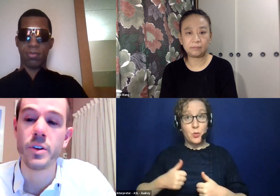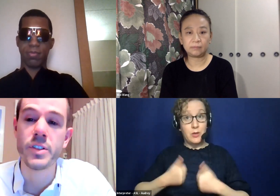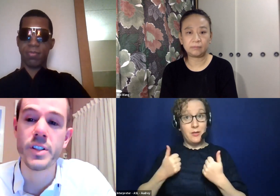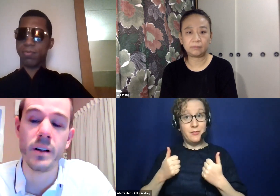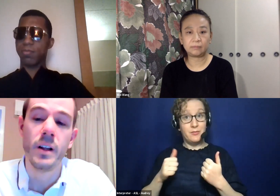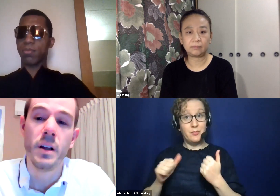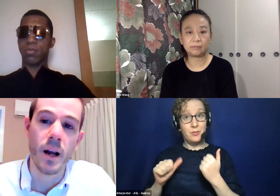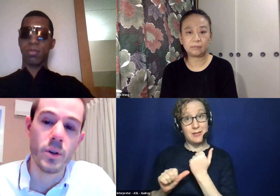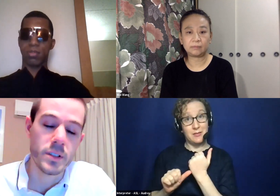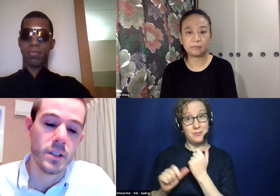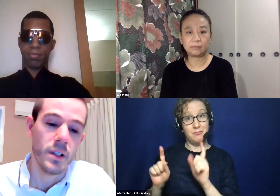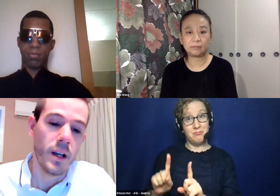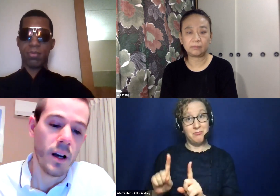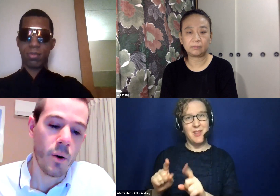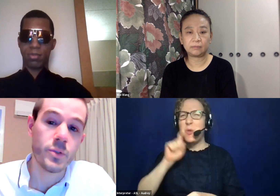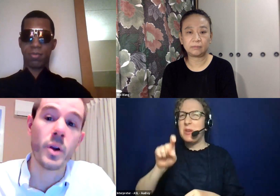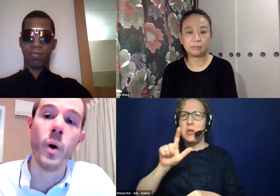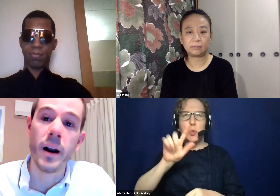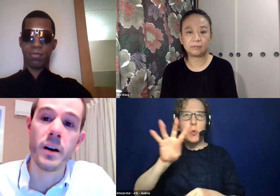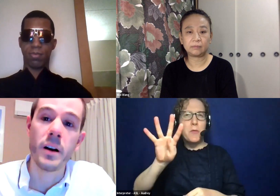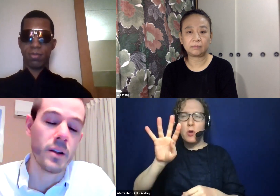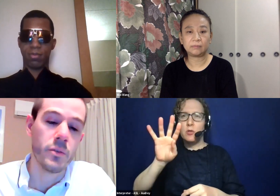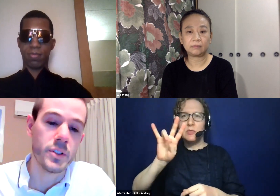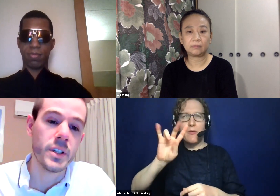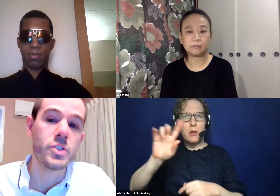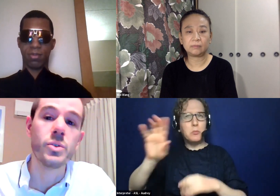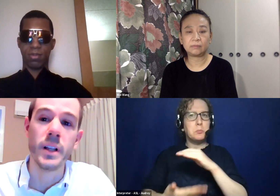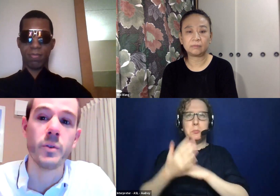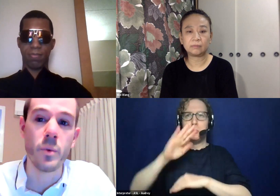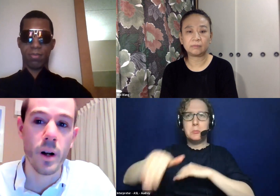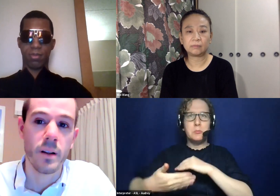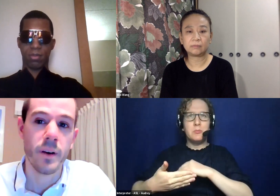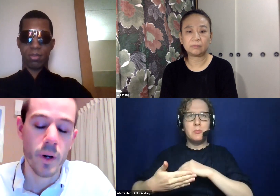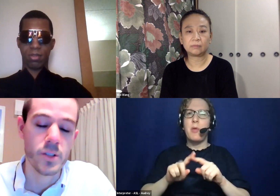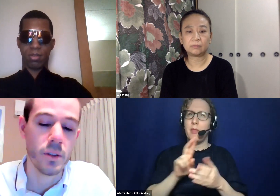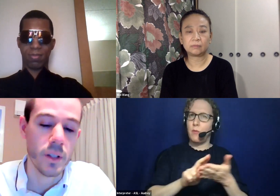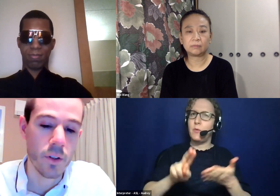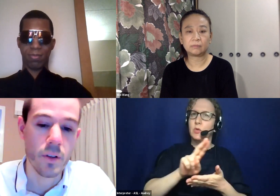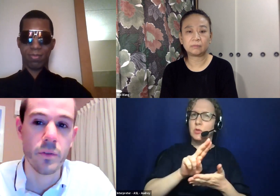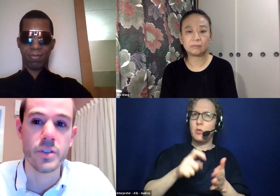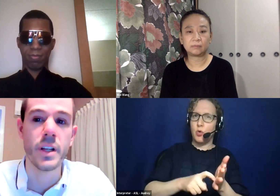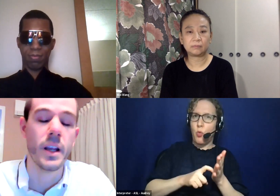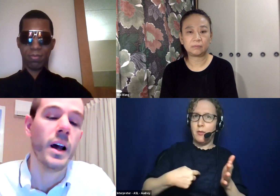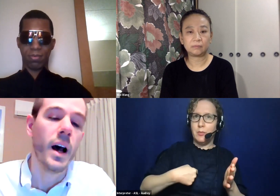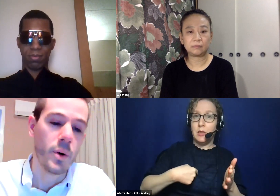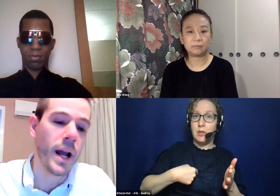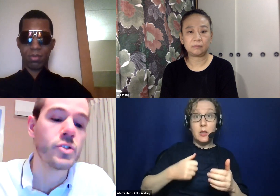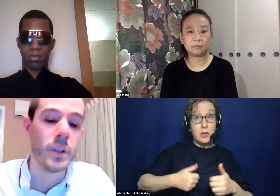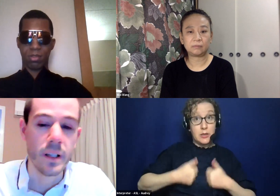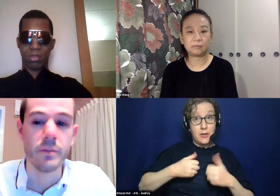24/7 but I was required by the University to live with one. If I wanted to live on the University,